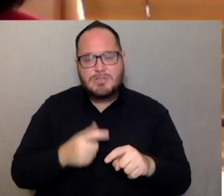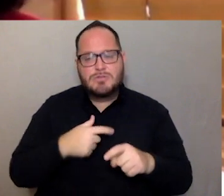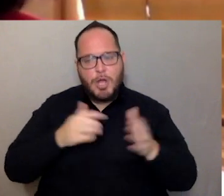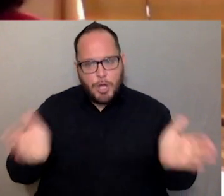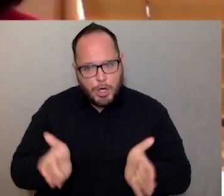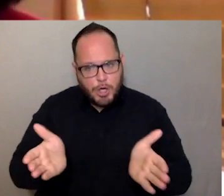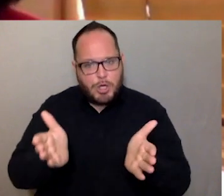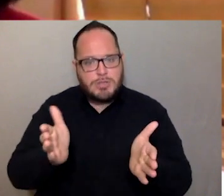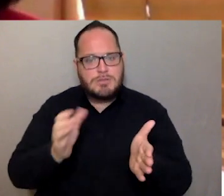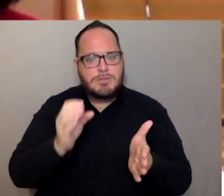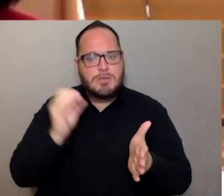FELLOW LEGISLATORS, LAWMAKERS, COMMUNITY MEMBERS, TO EMBRACE